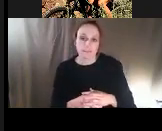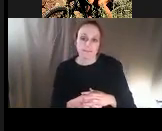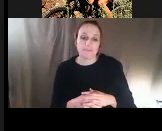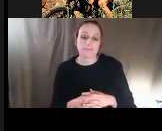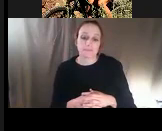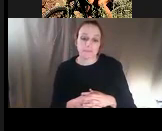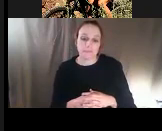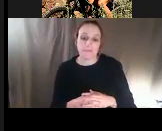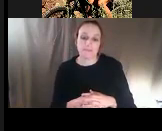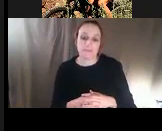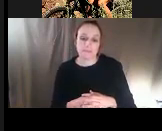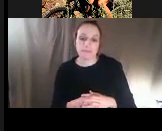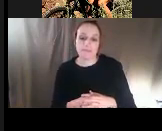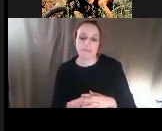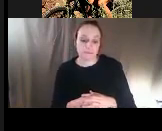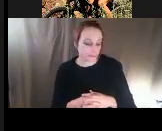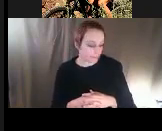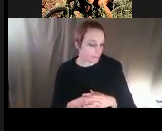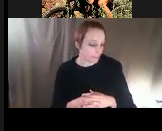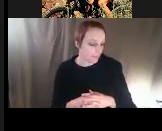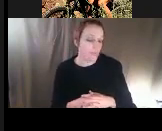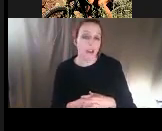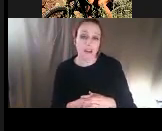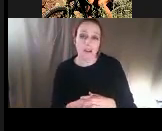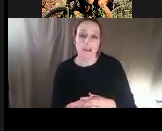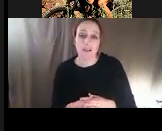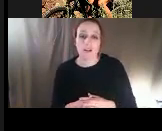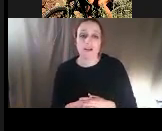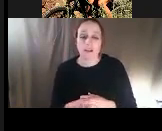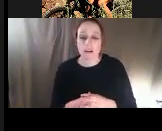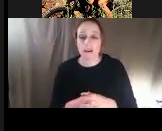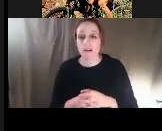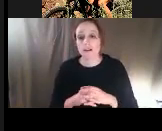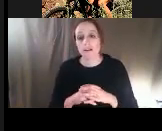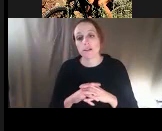all doing when we take that viewpoint is we're not looking at that person.